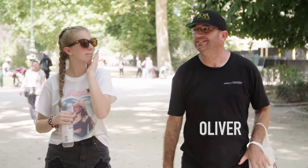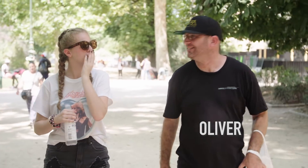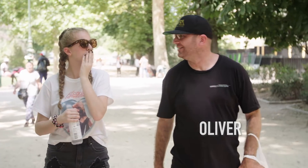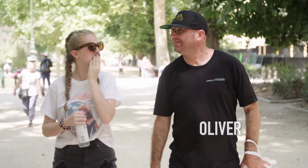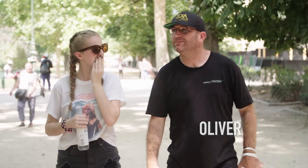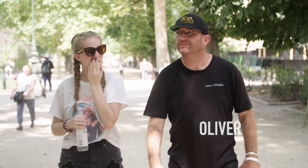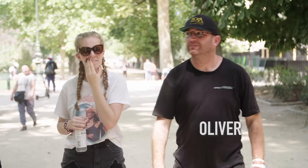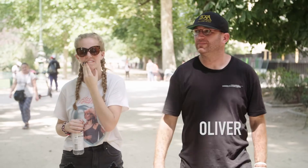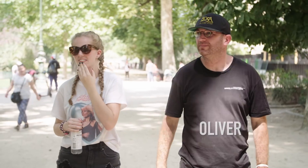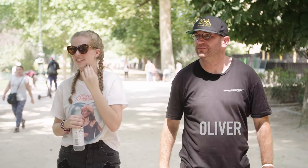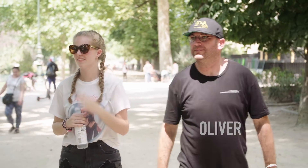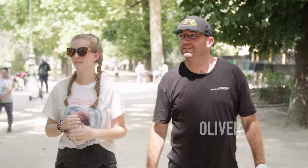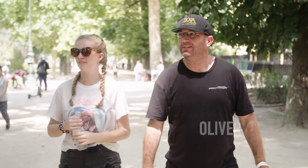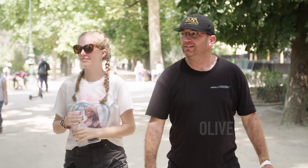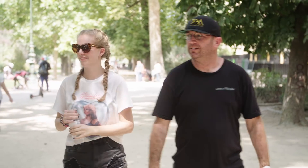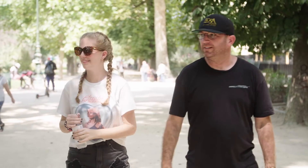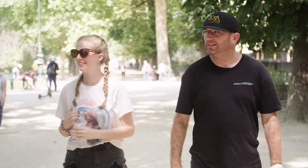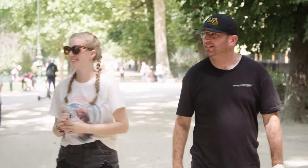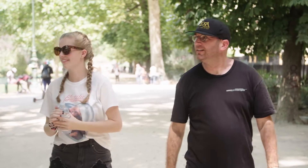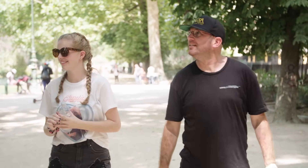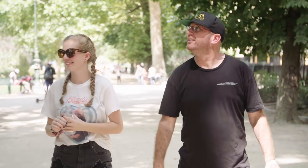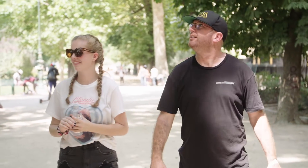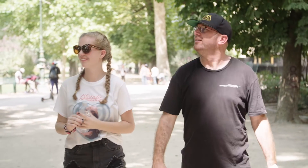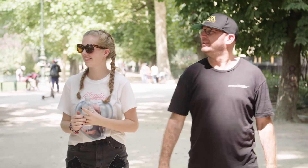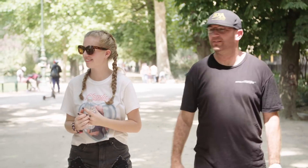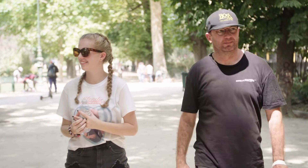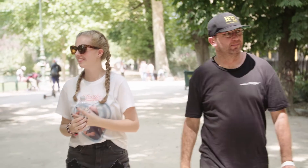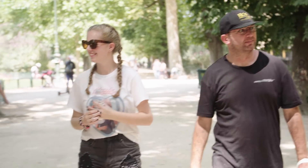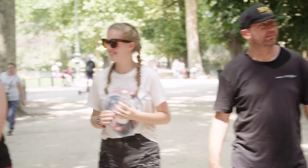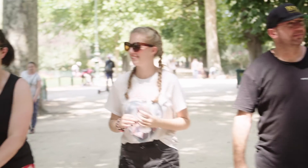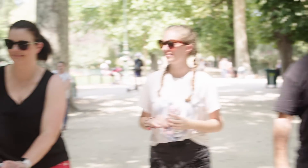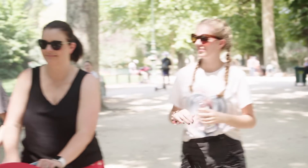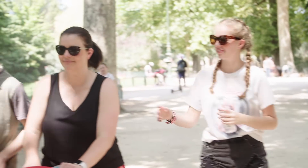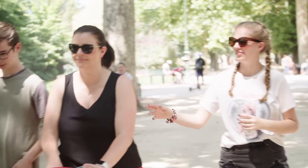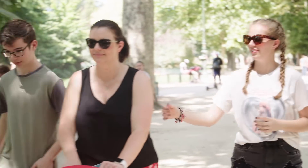and we're really proud to be part of that community and that culture.